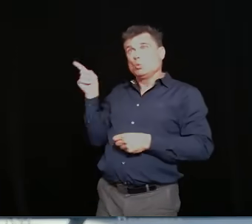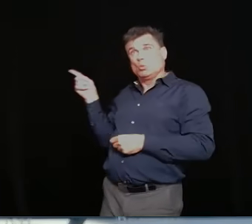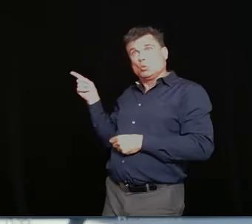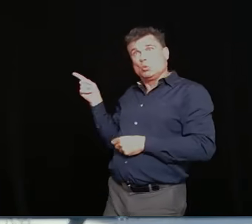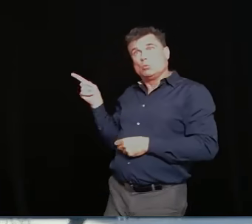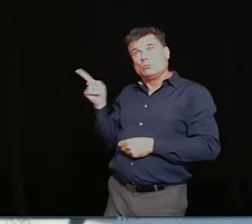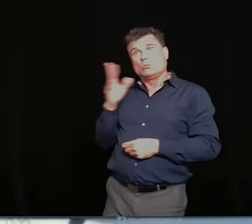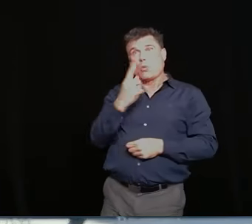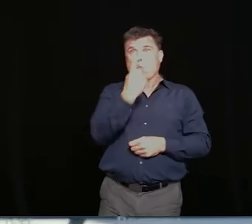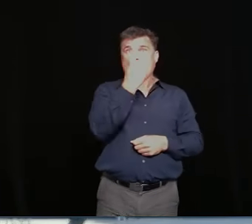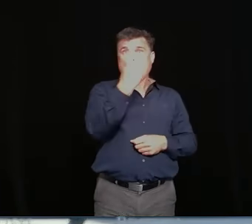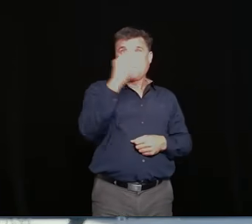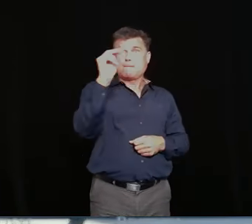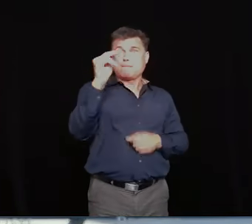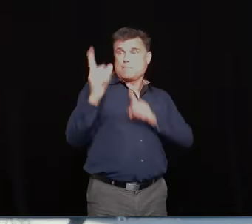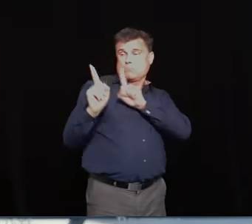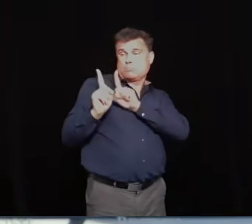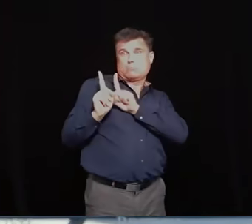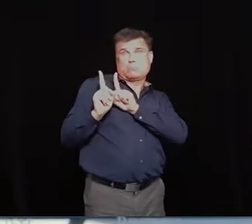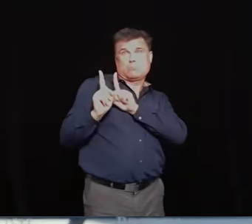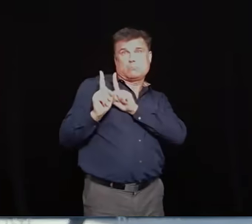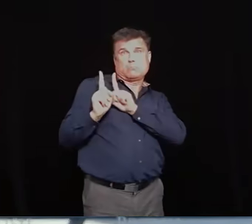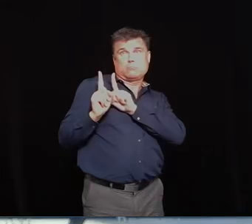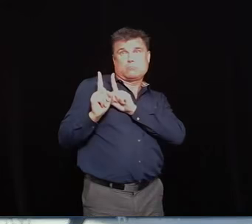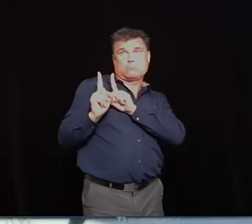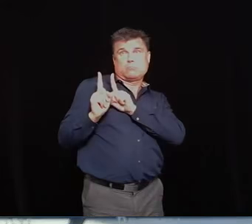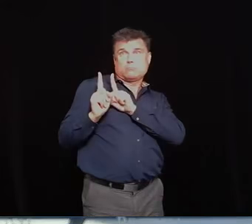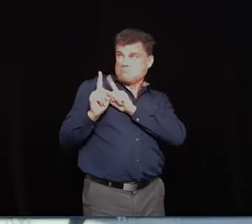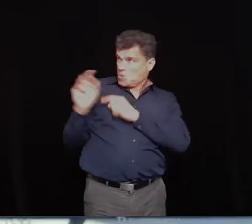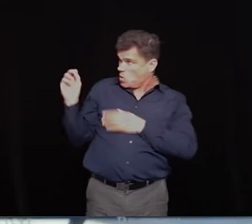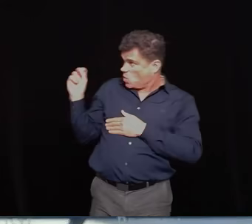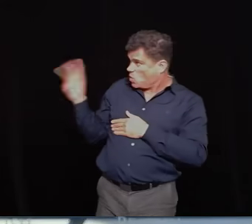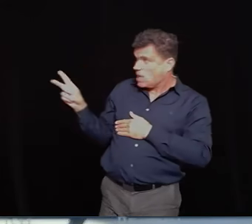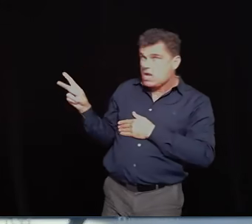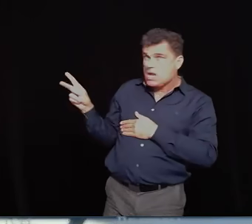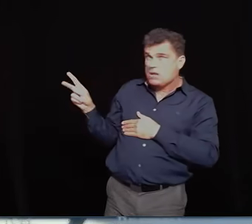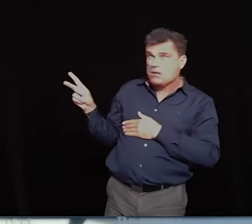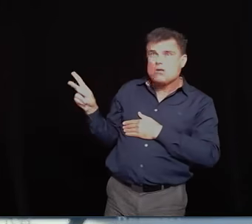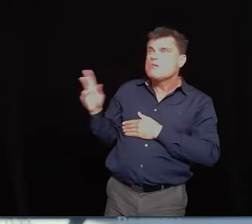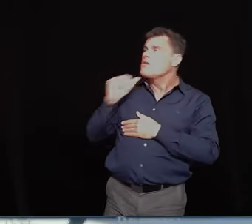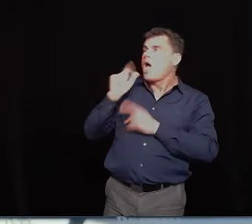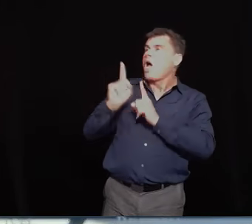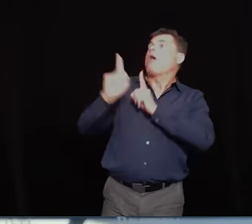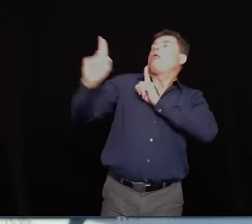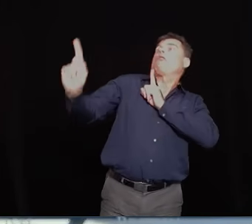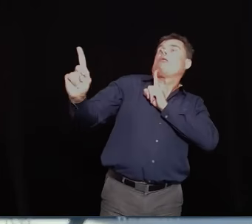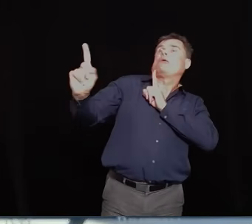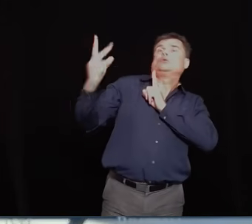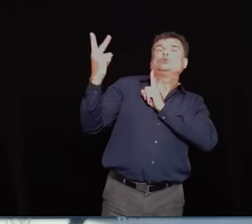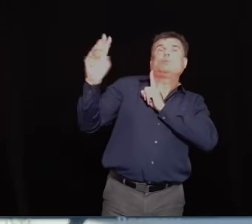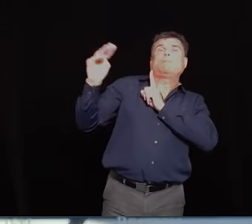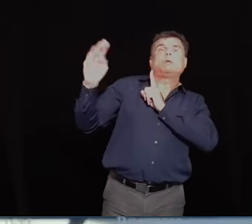love and for the ones that we do not know. It has been a long long long time and there's